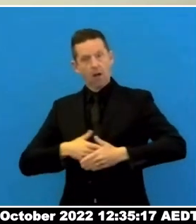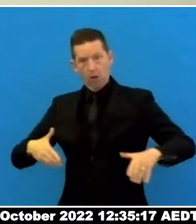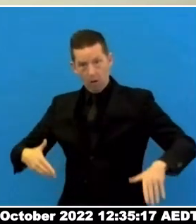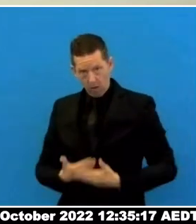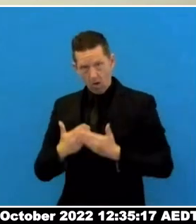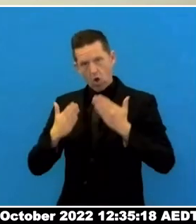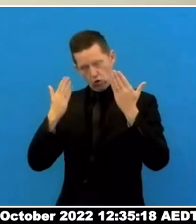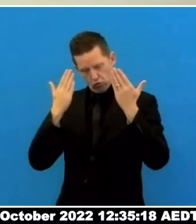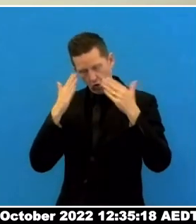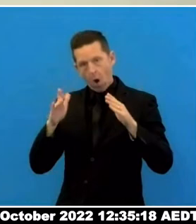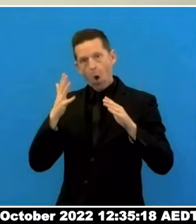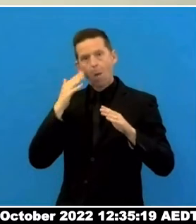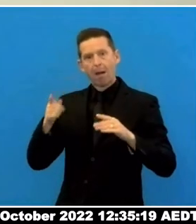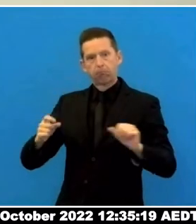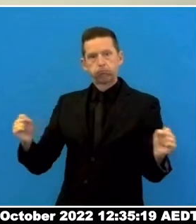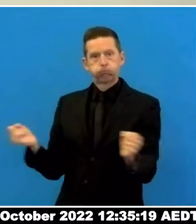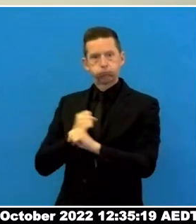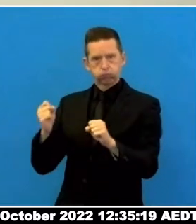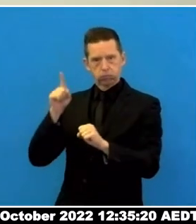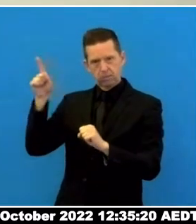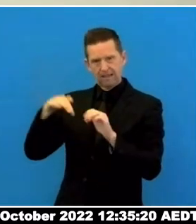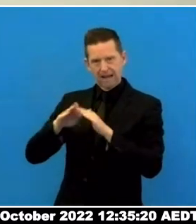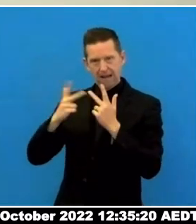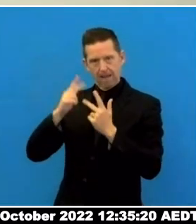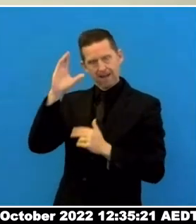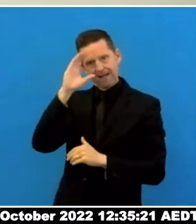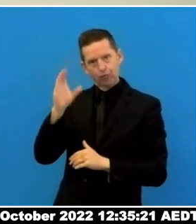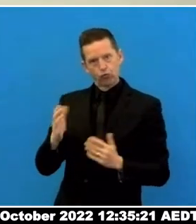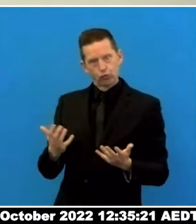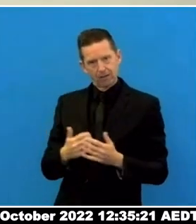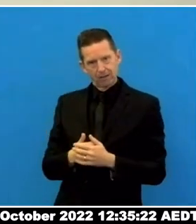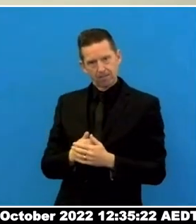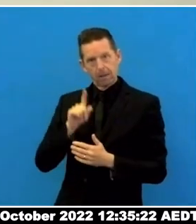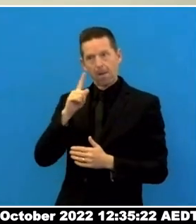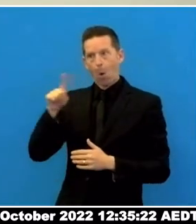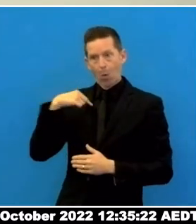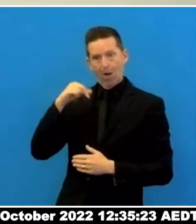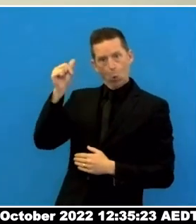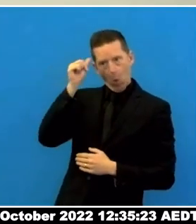And because of our involvement and, again, the trauma focused treatment and trauma informed lens she was then well supported